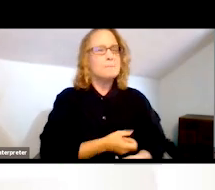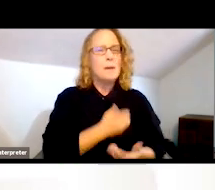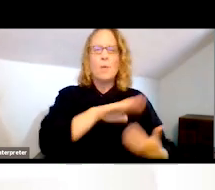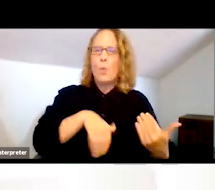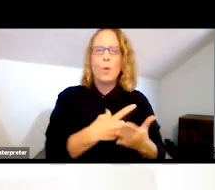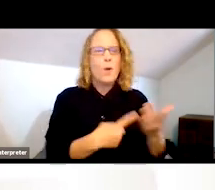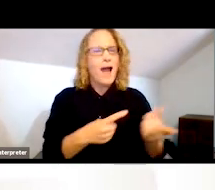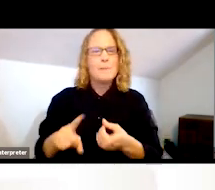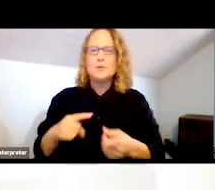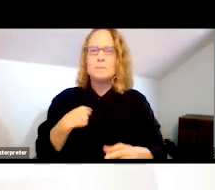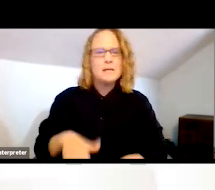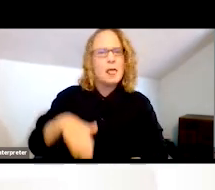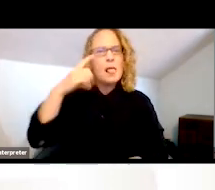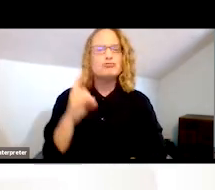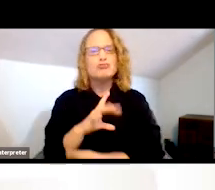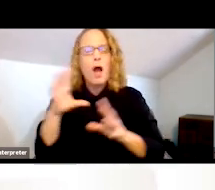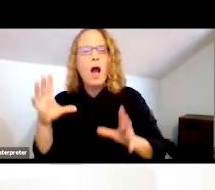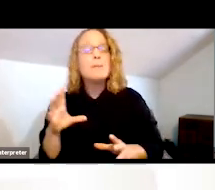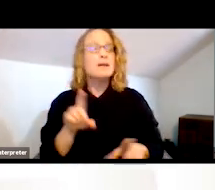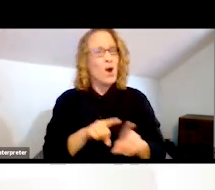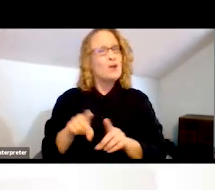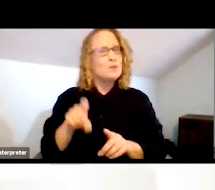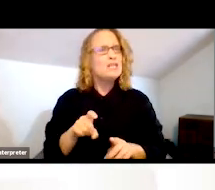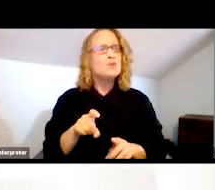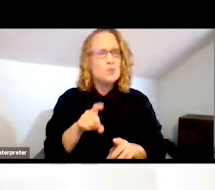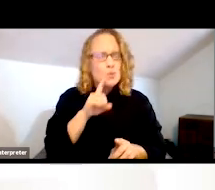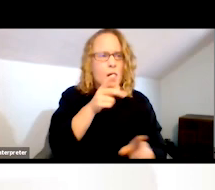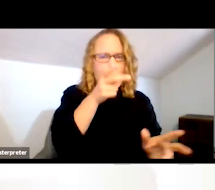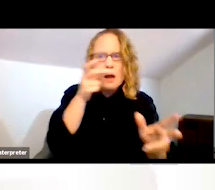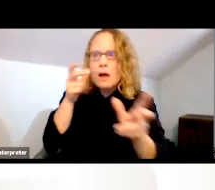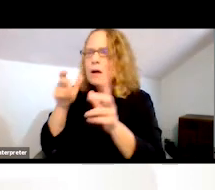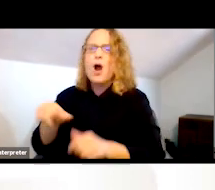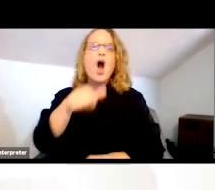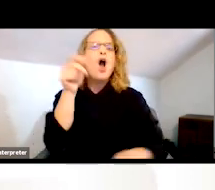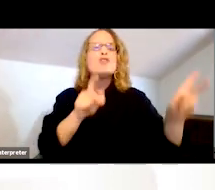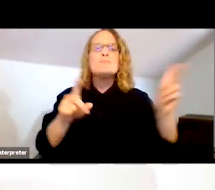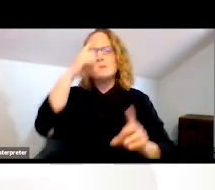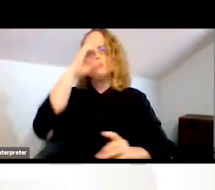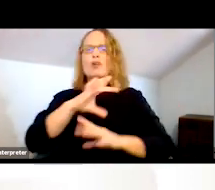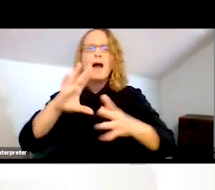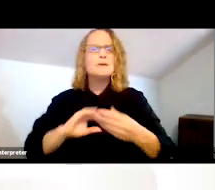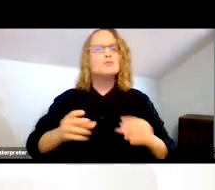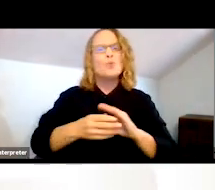for the first time, I was in a safe place where I felt like I could share my story, and I needed to say that to get free,